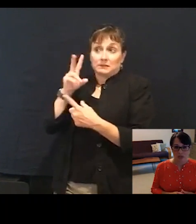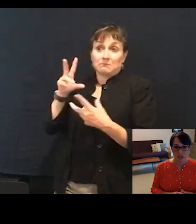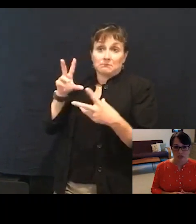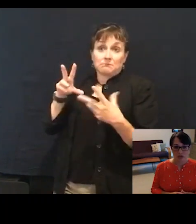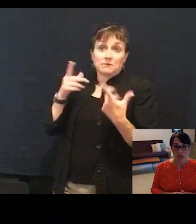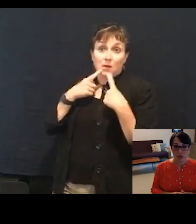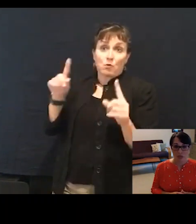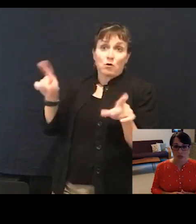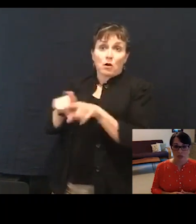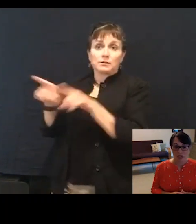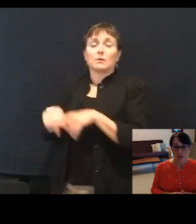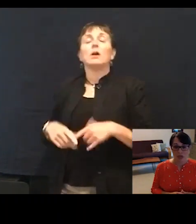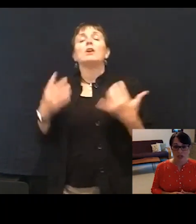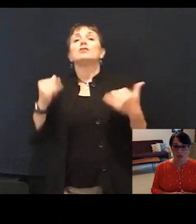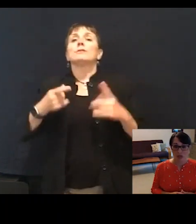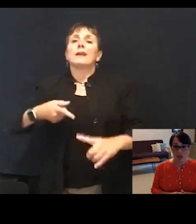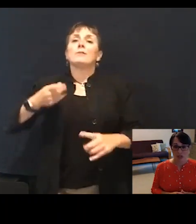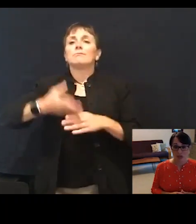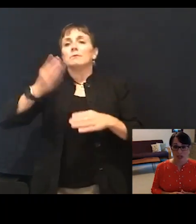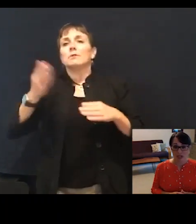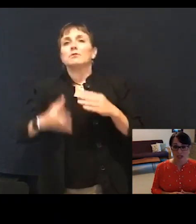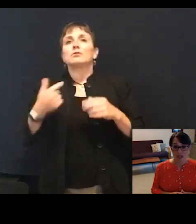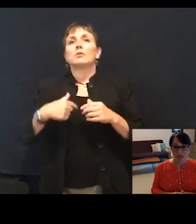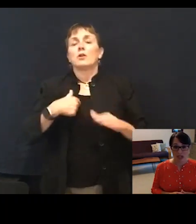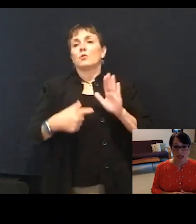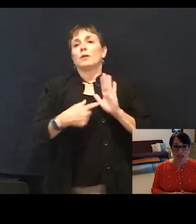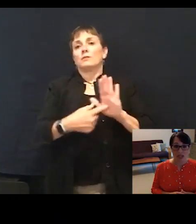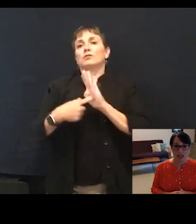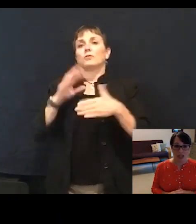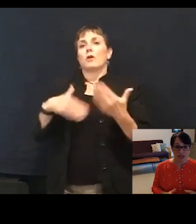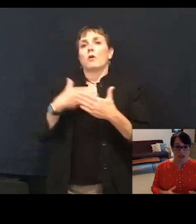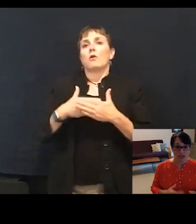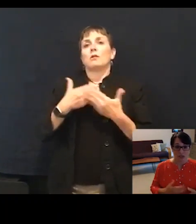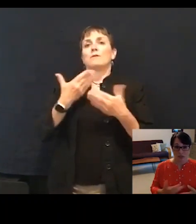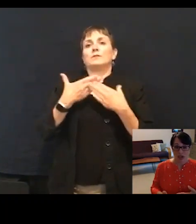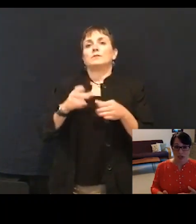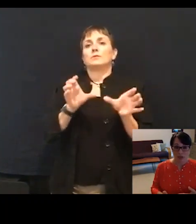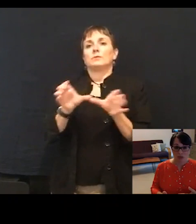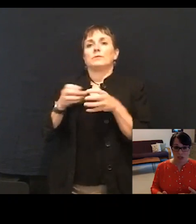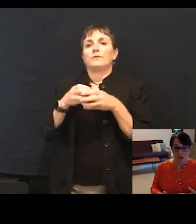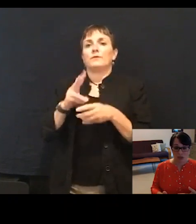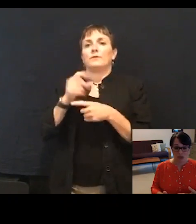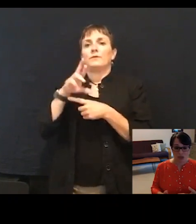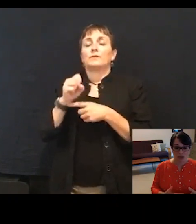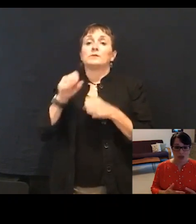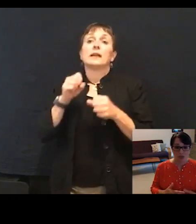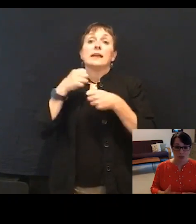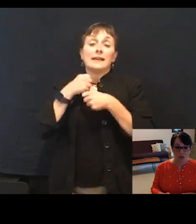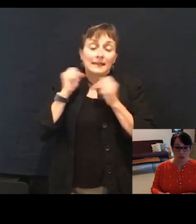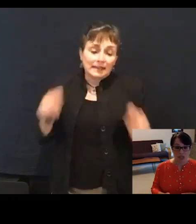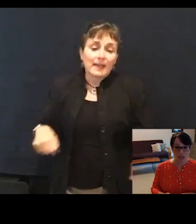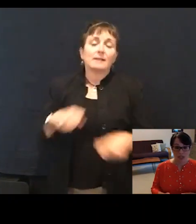are capable of expressing full length myosin 7A. And in terms of the hybrid vectors, we found that they produced myosin 7A